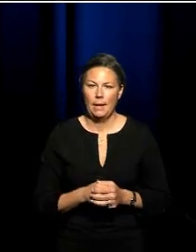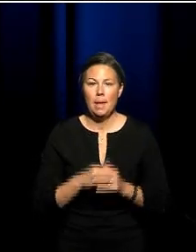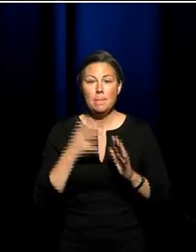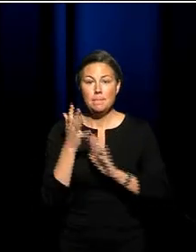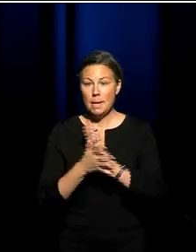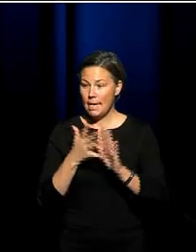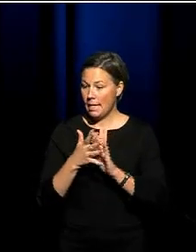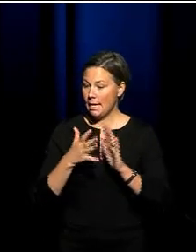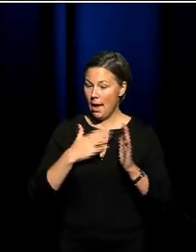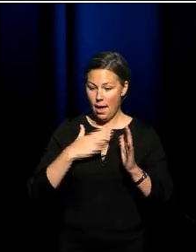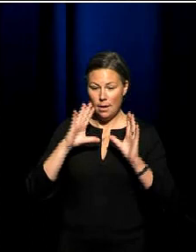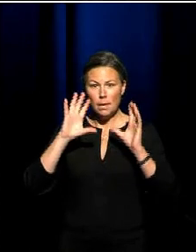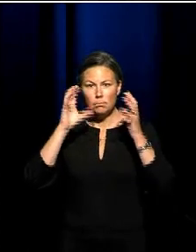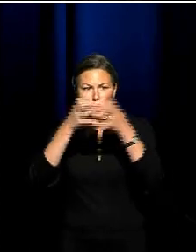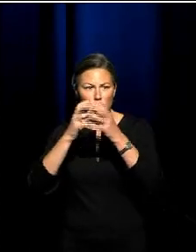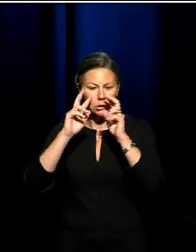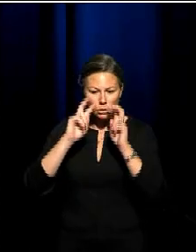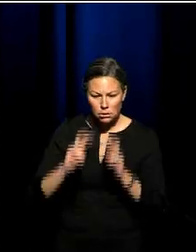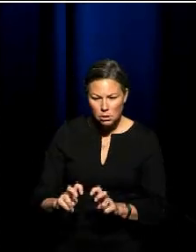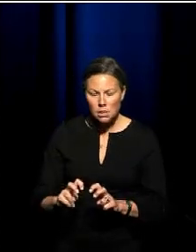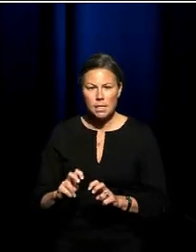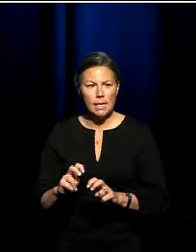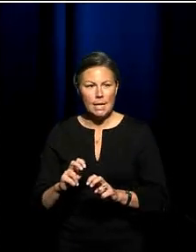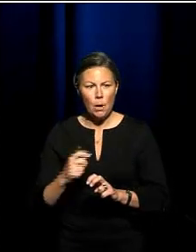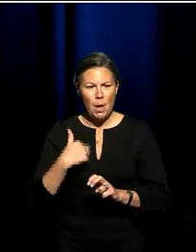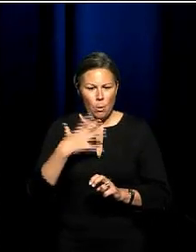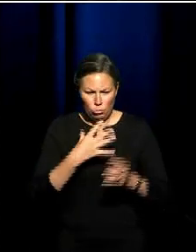presenting case studies has been somewhat more difficult than if those